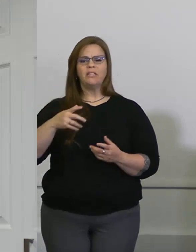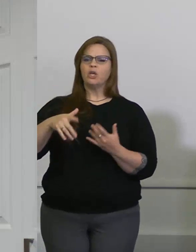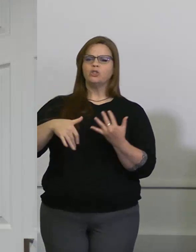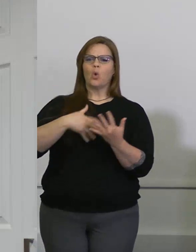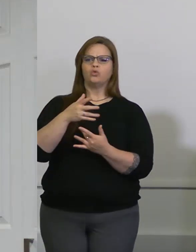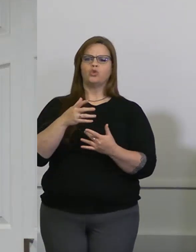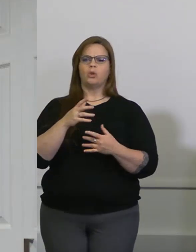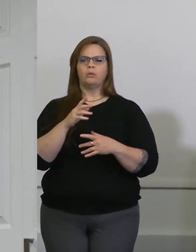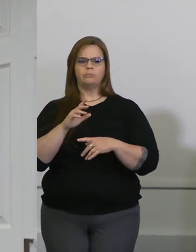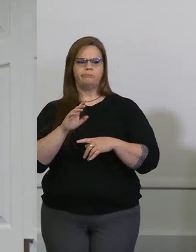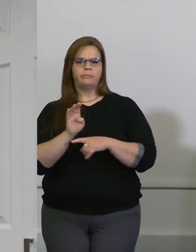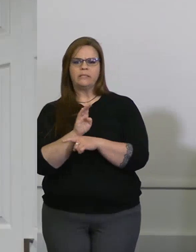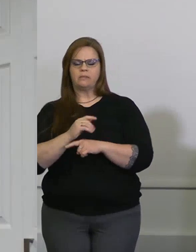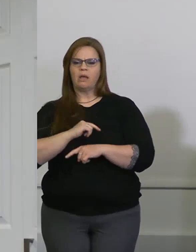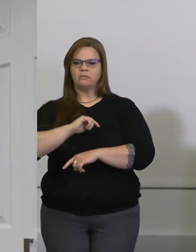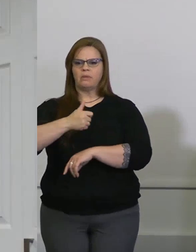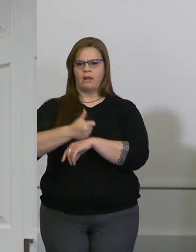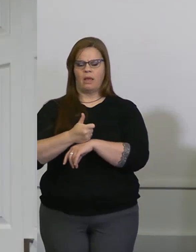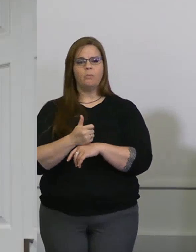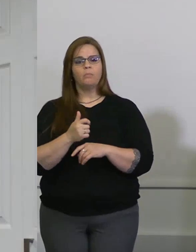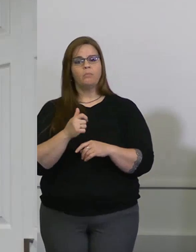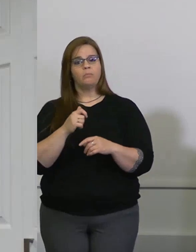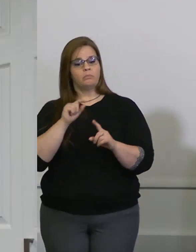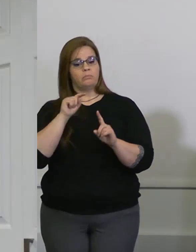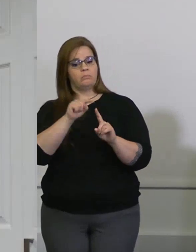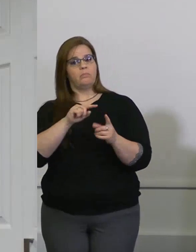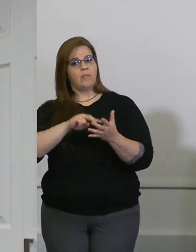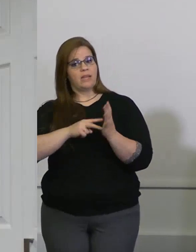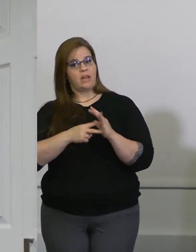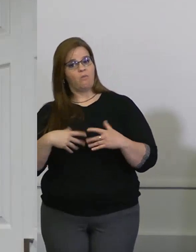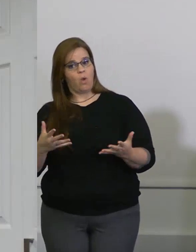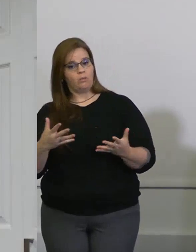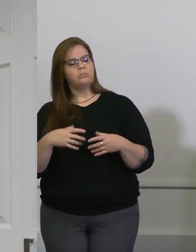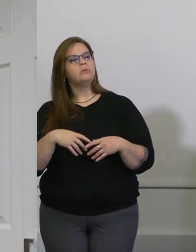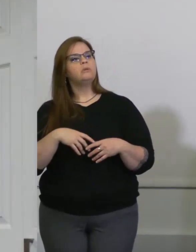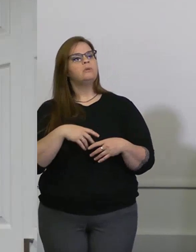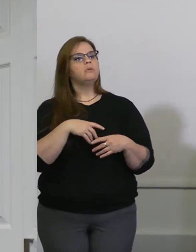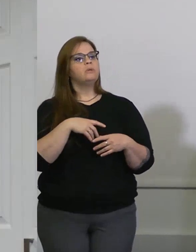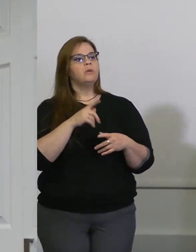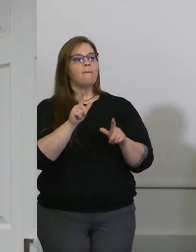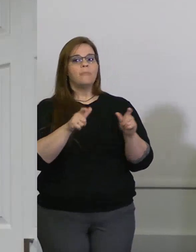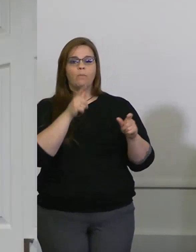the intent of connecting product makers to people with disabilities.